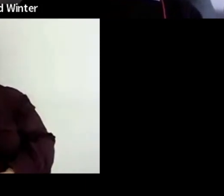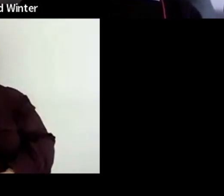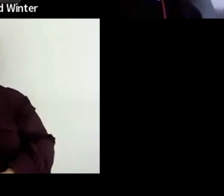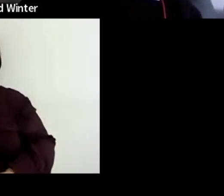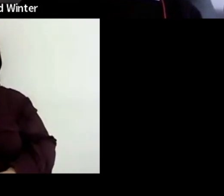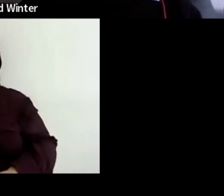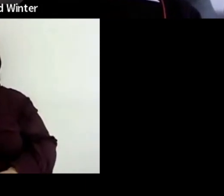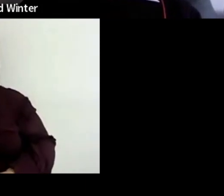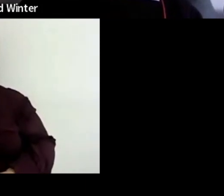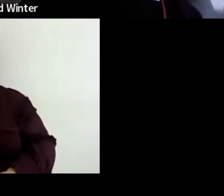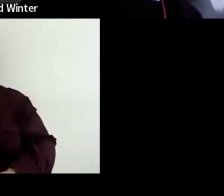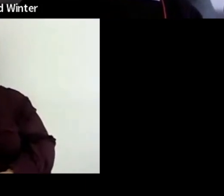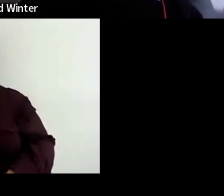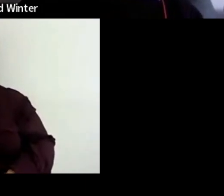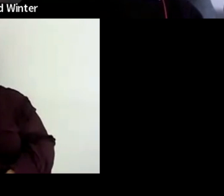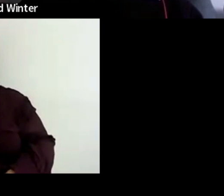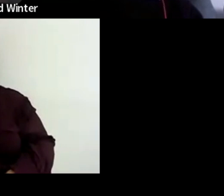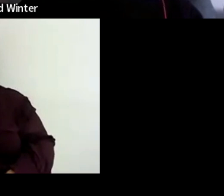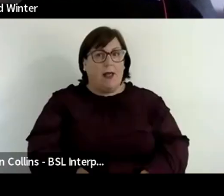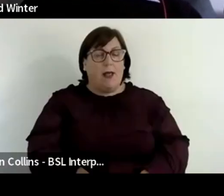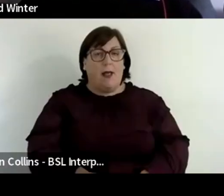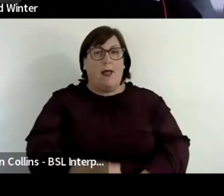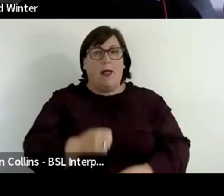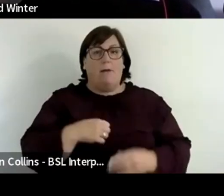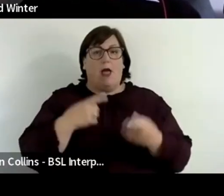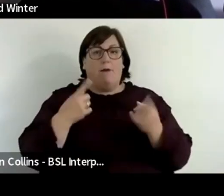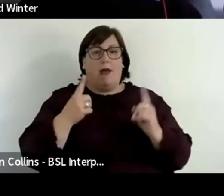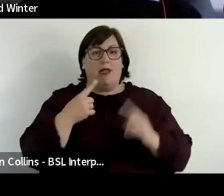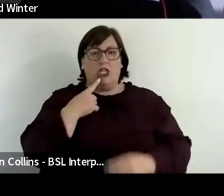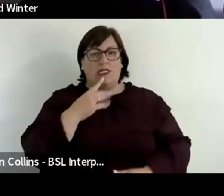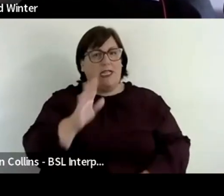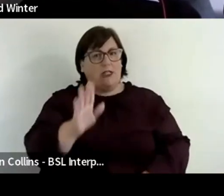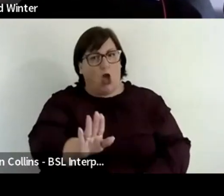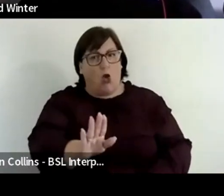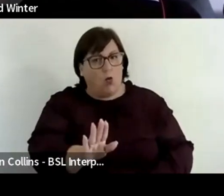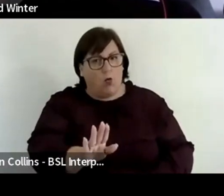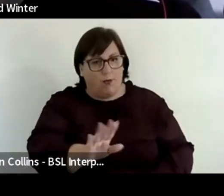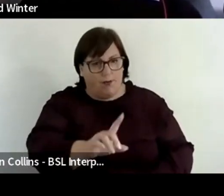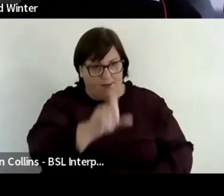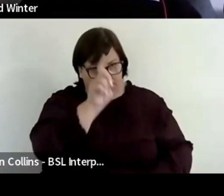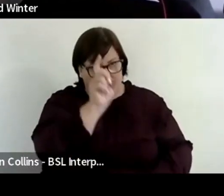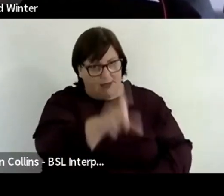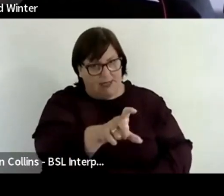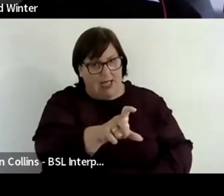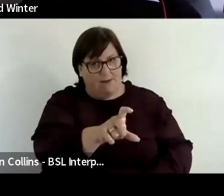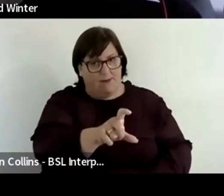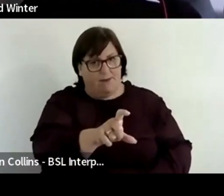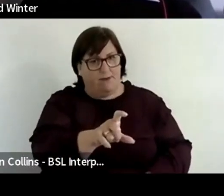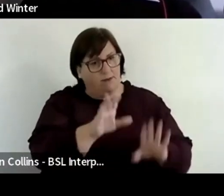It was a case of no, you need to step away, you need to come back when you are good and ready, we have your